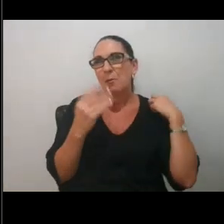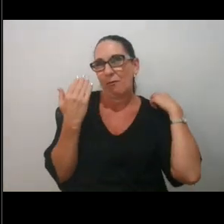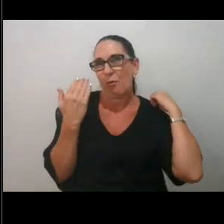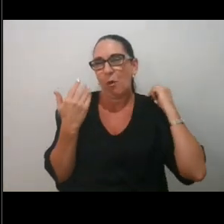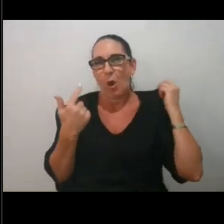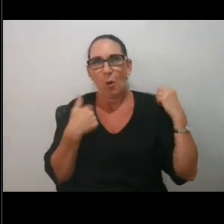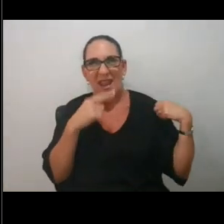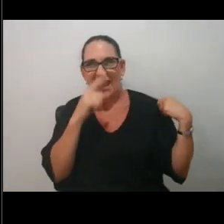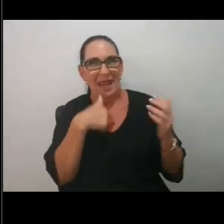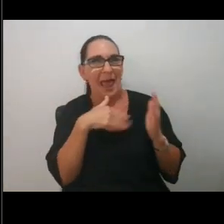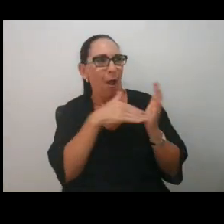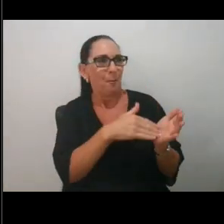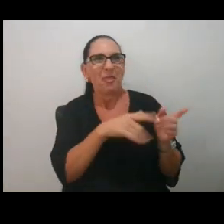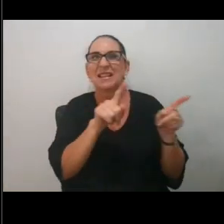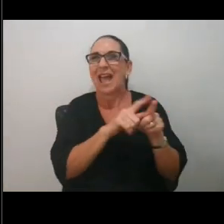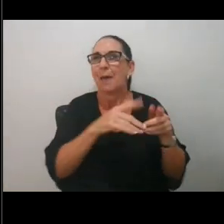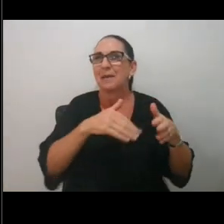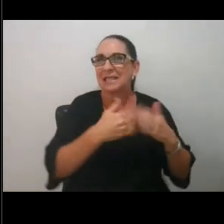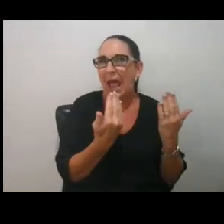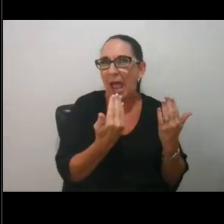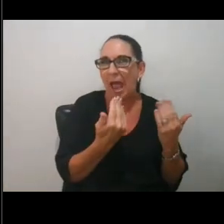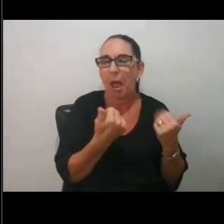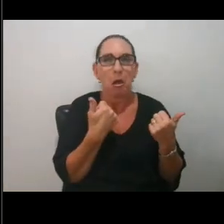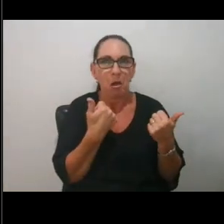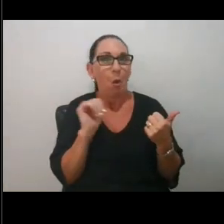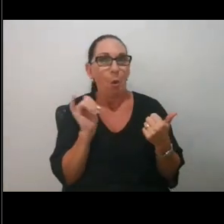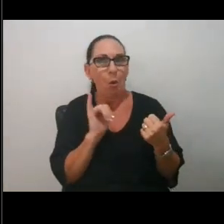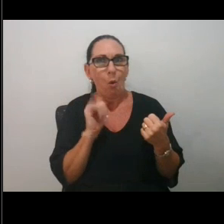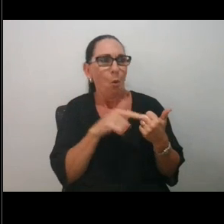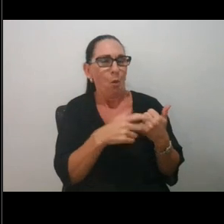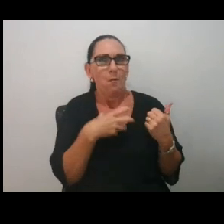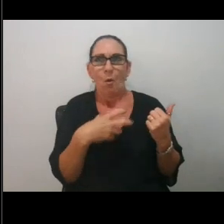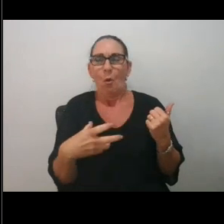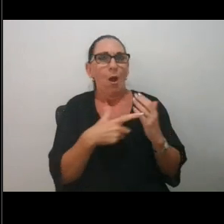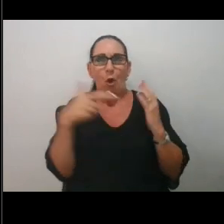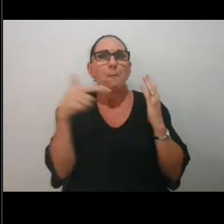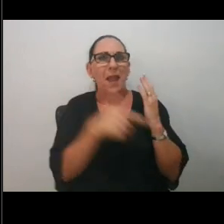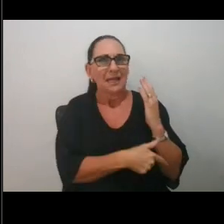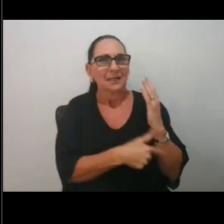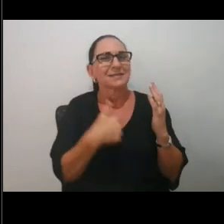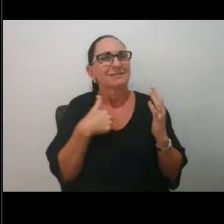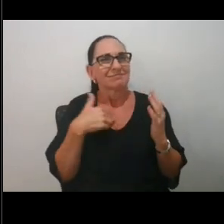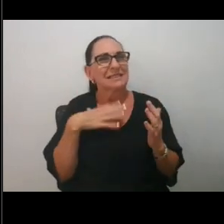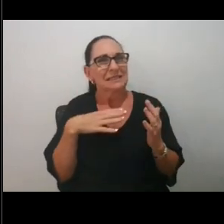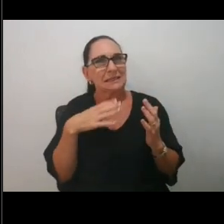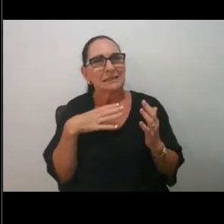on the day or is this something which has gotten more complex and we have to assist them um over